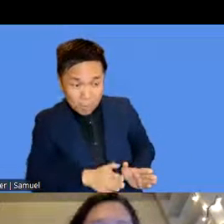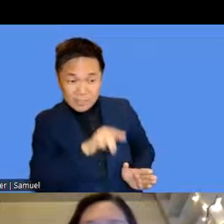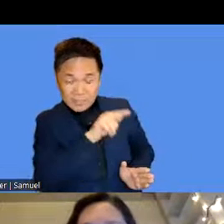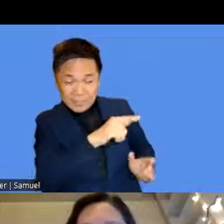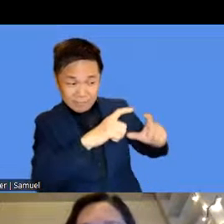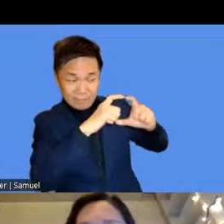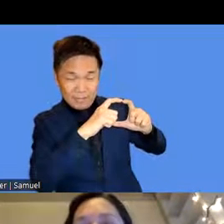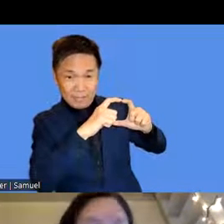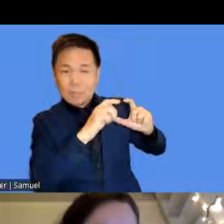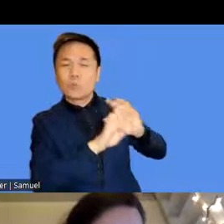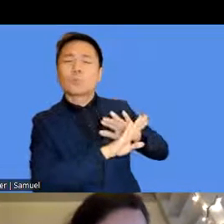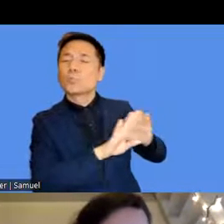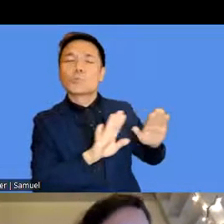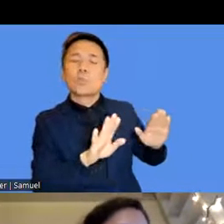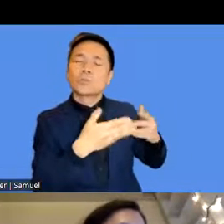country of residence.